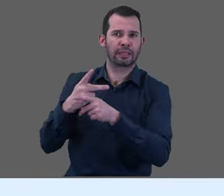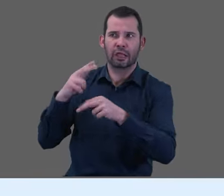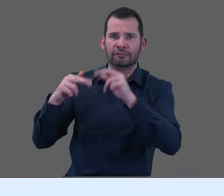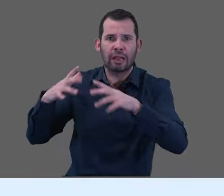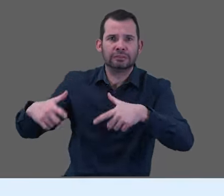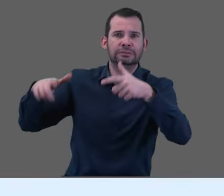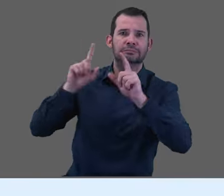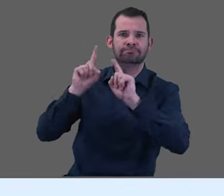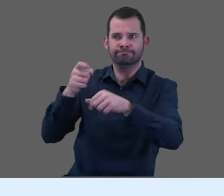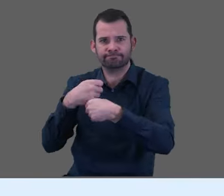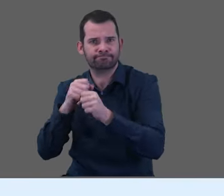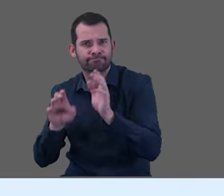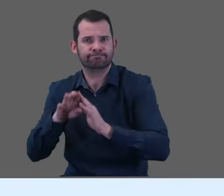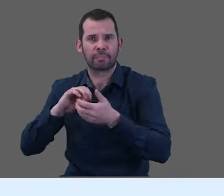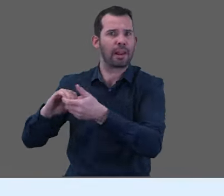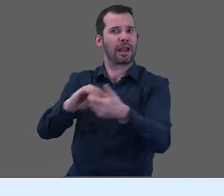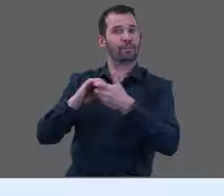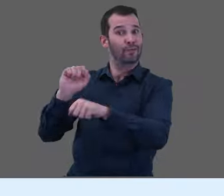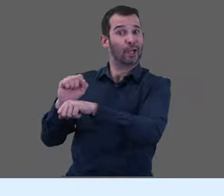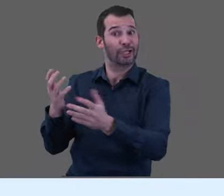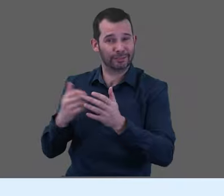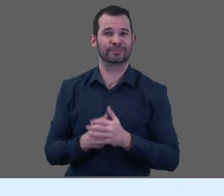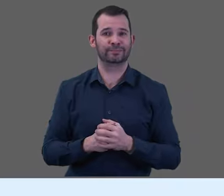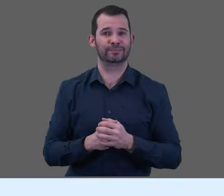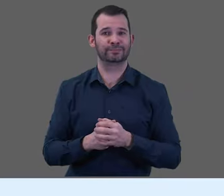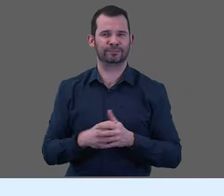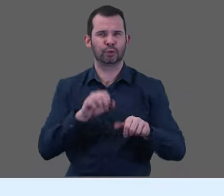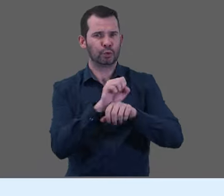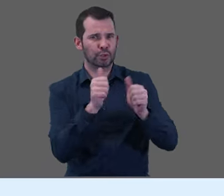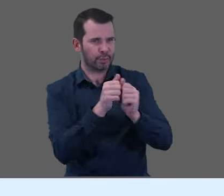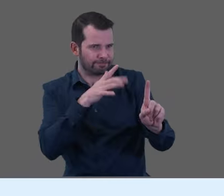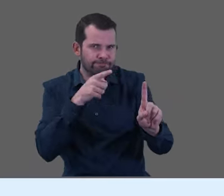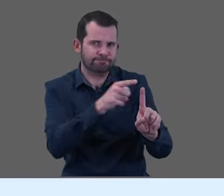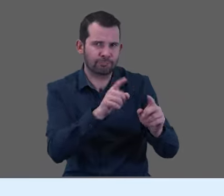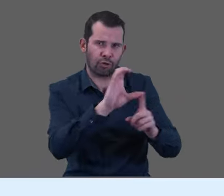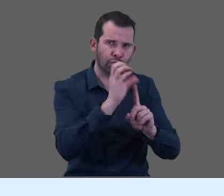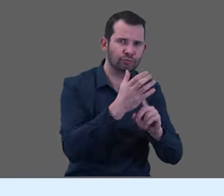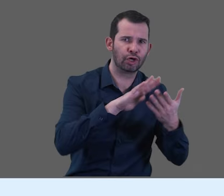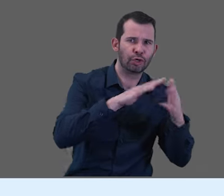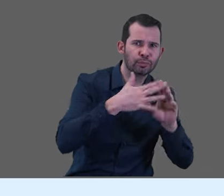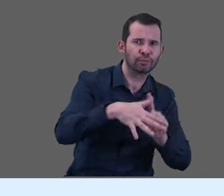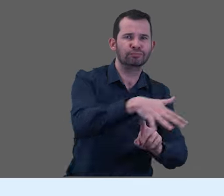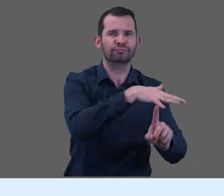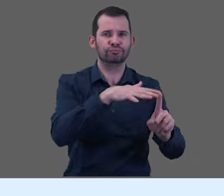facility to create collaborative work, working with a specific cultural community